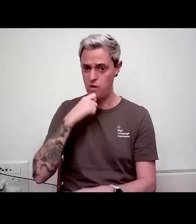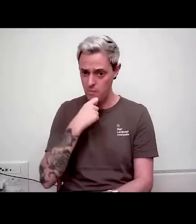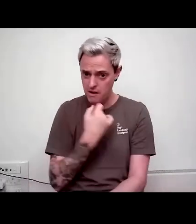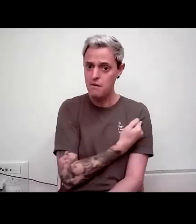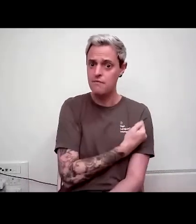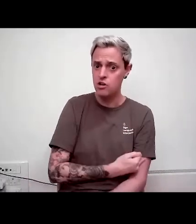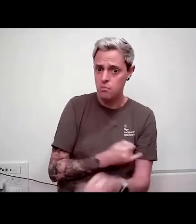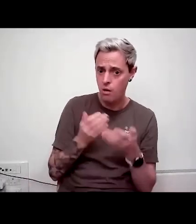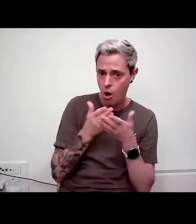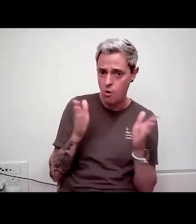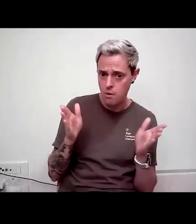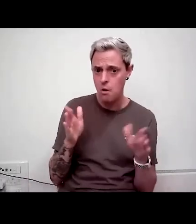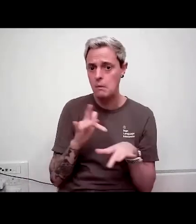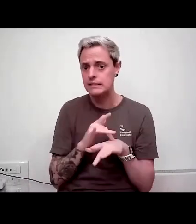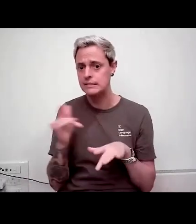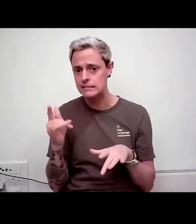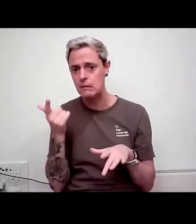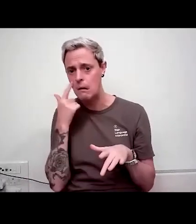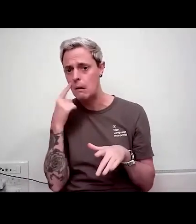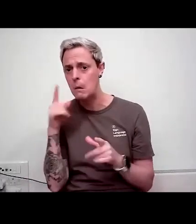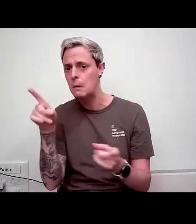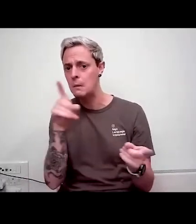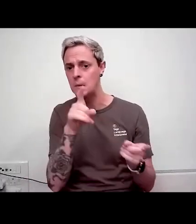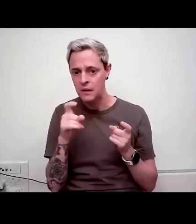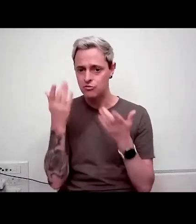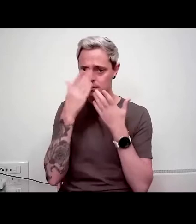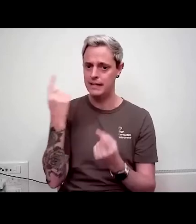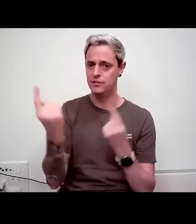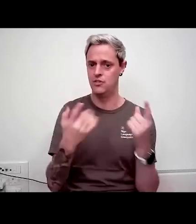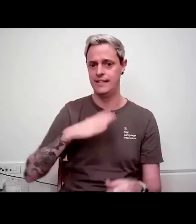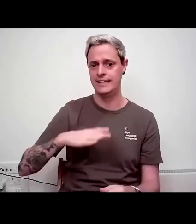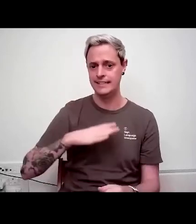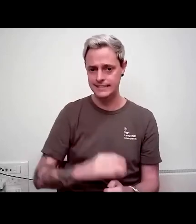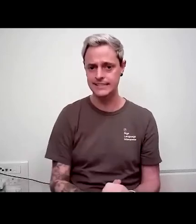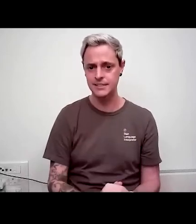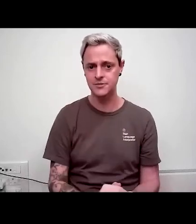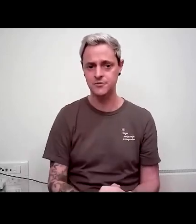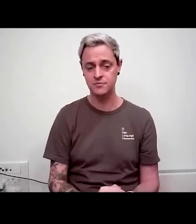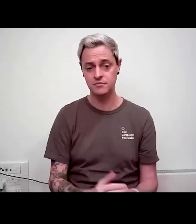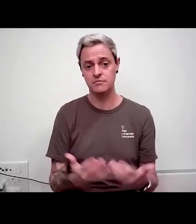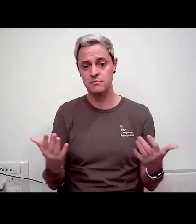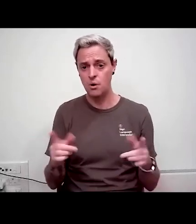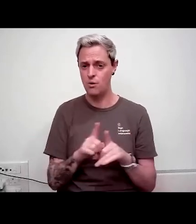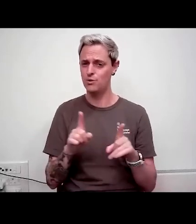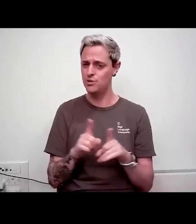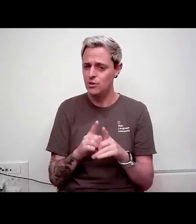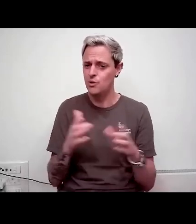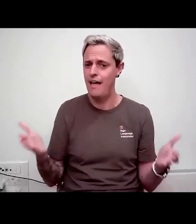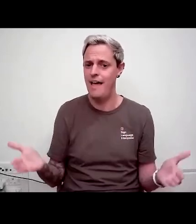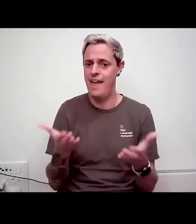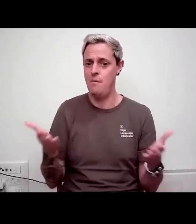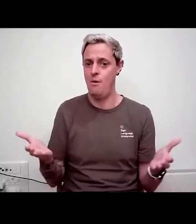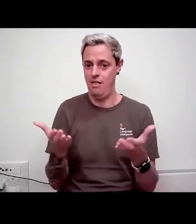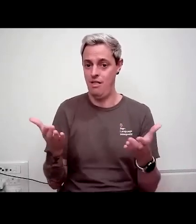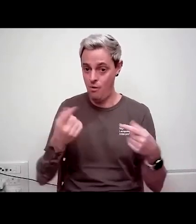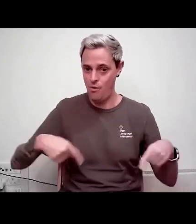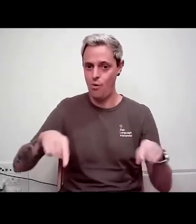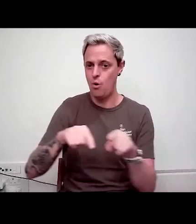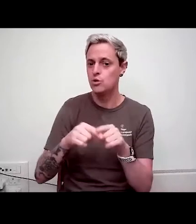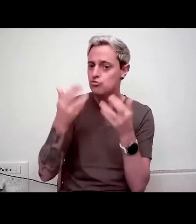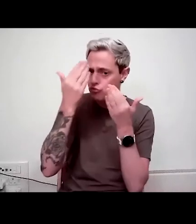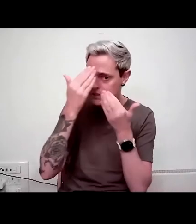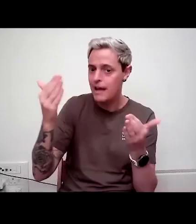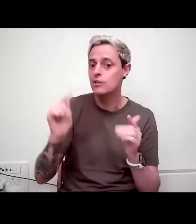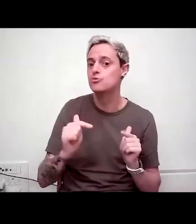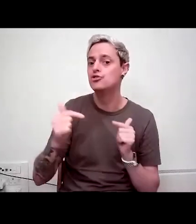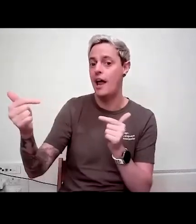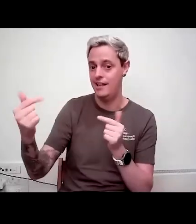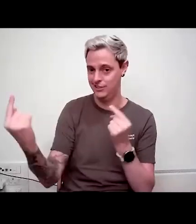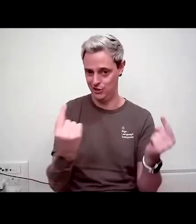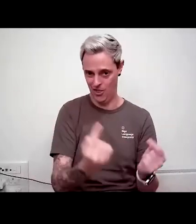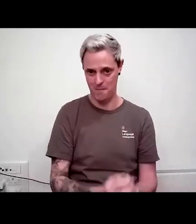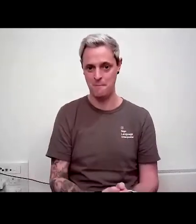to be sensitive with one another's needs but at the same time enabling each other to respectfully challenge what we've heard.